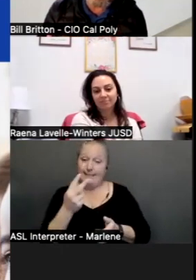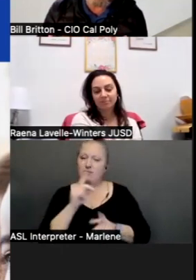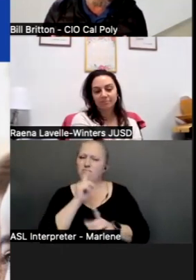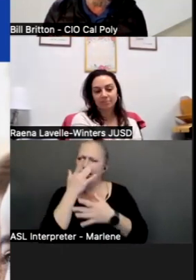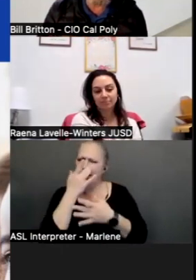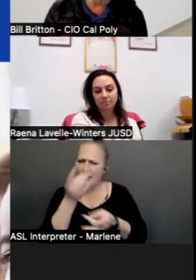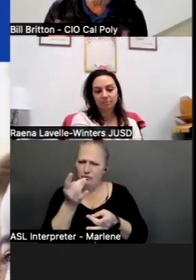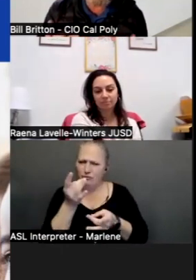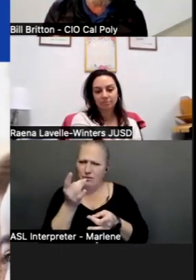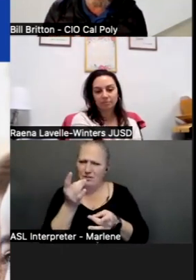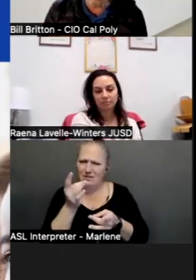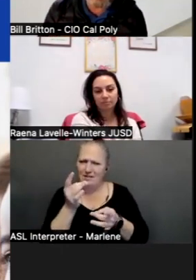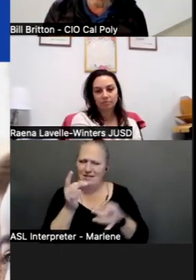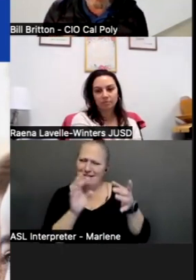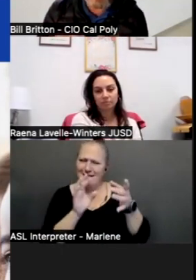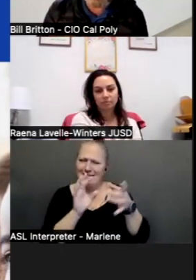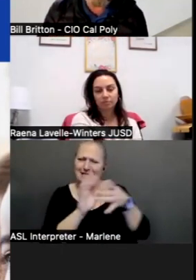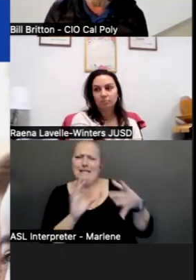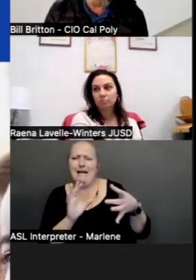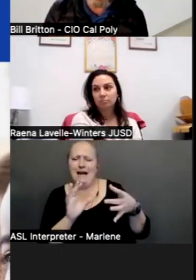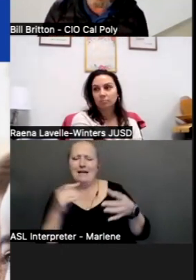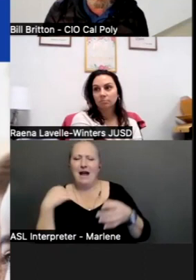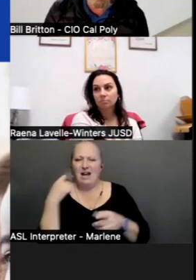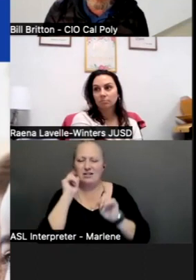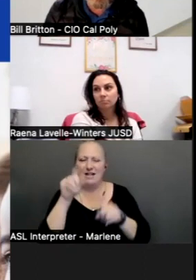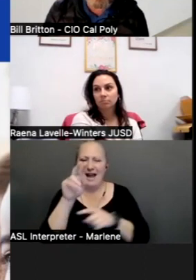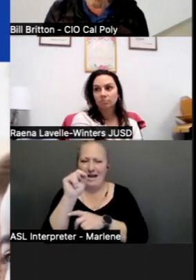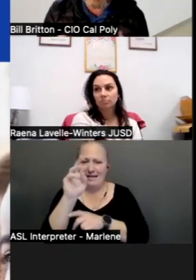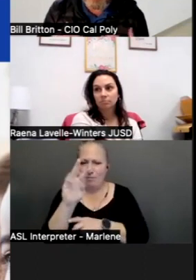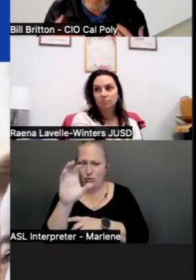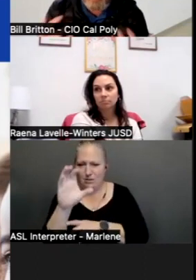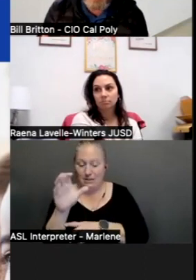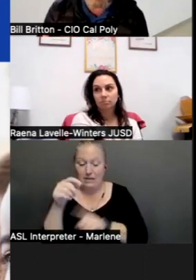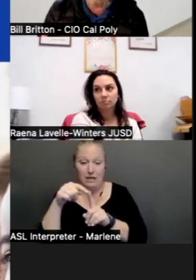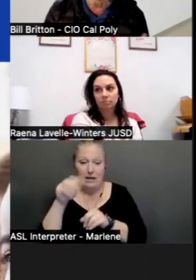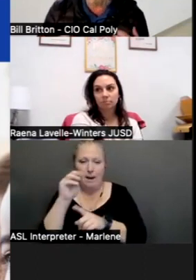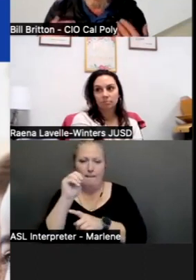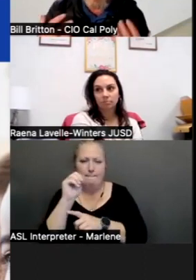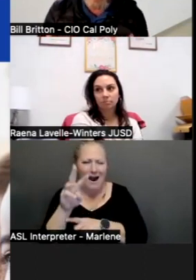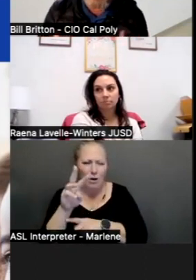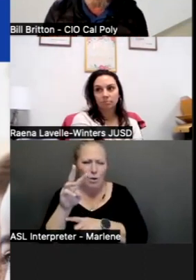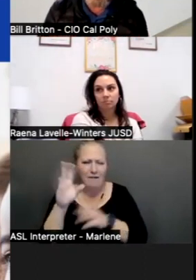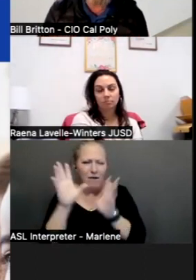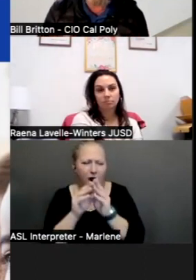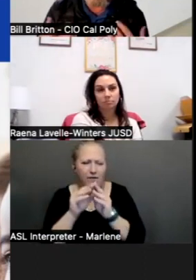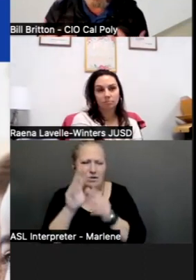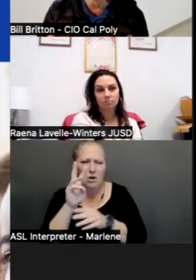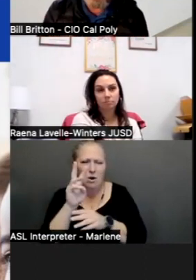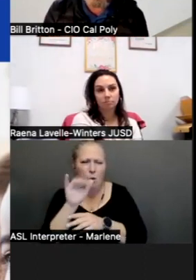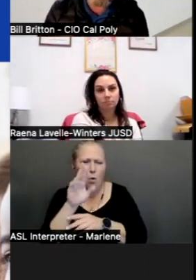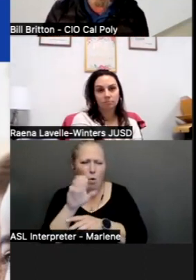disconnect I just attended MWC, which is the the microwave Conference wireless conference held in